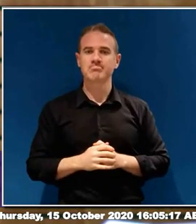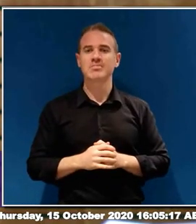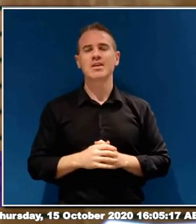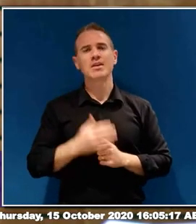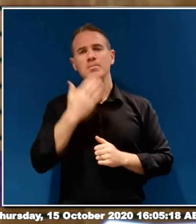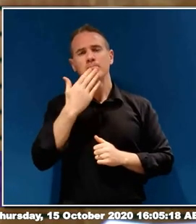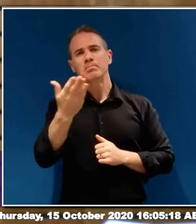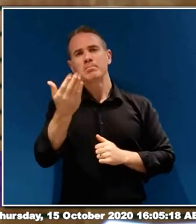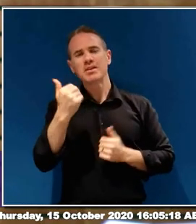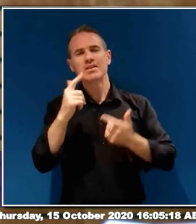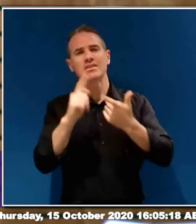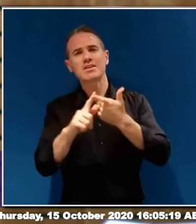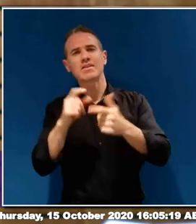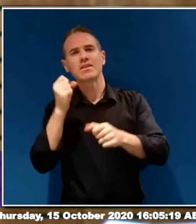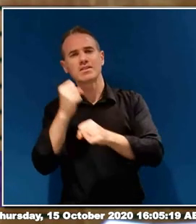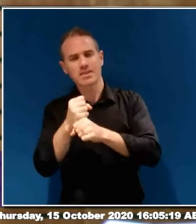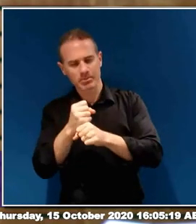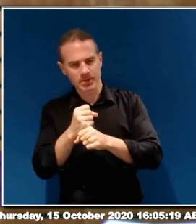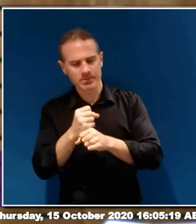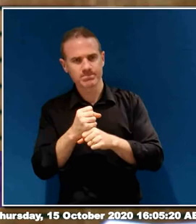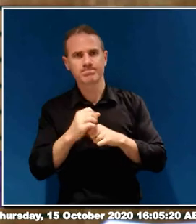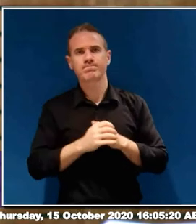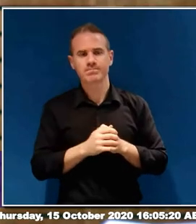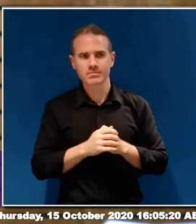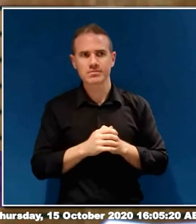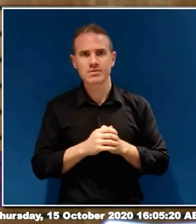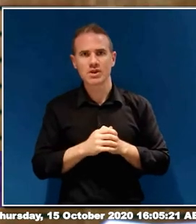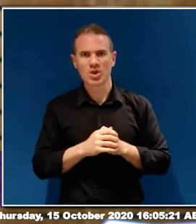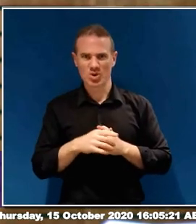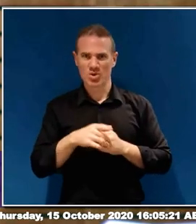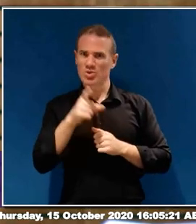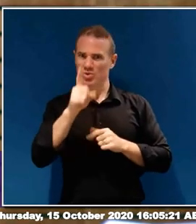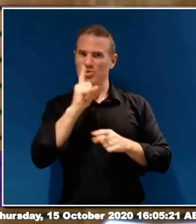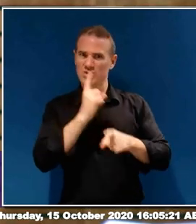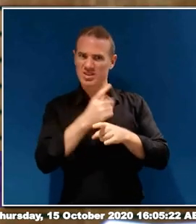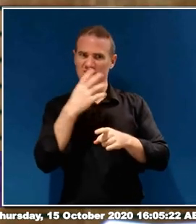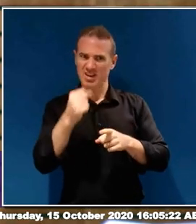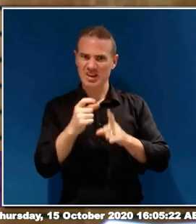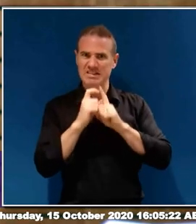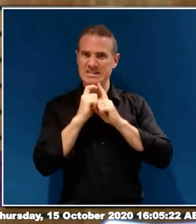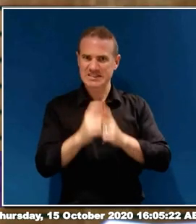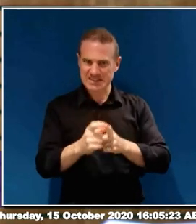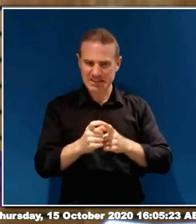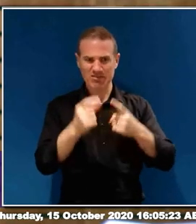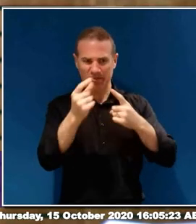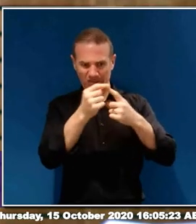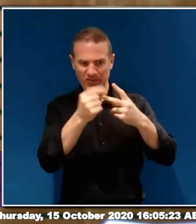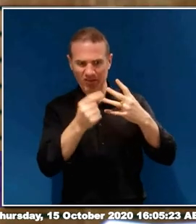difficulties that you've pointed to? Is there somewhere in Australia where it works? If so, where?